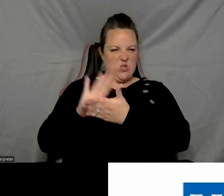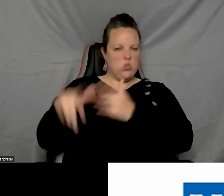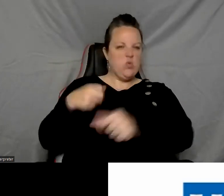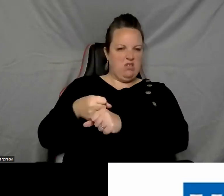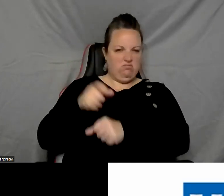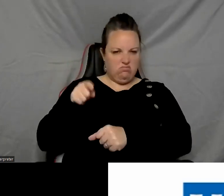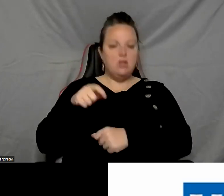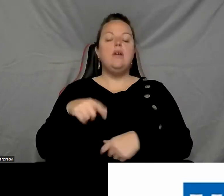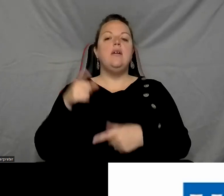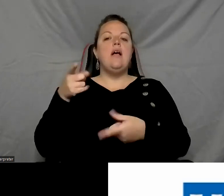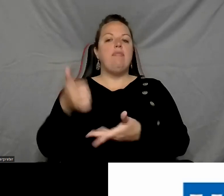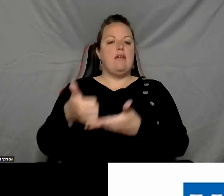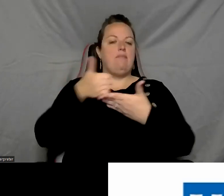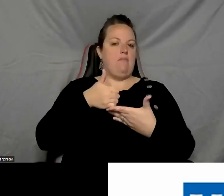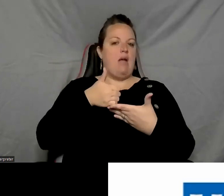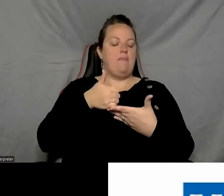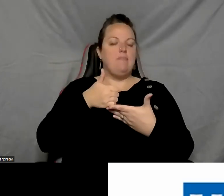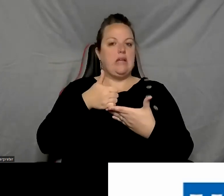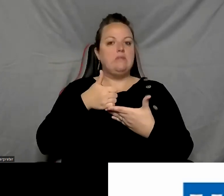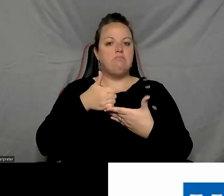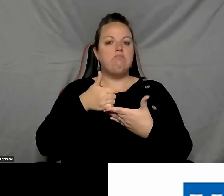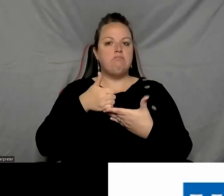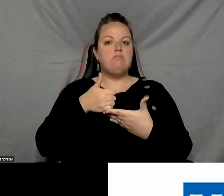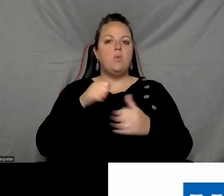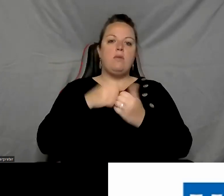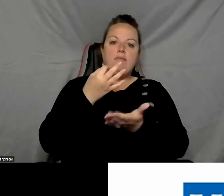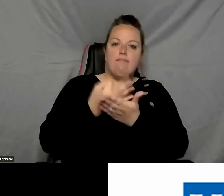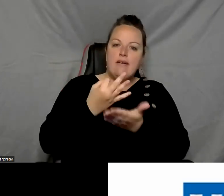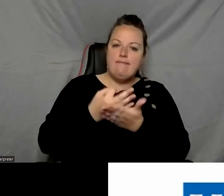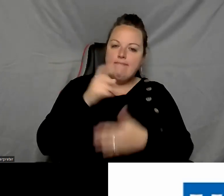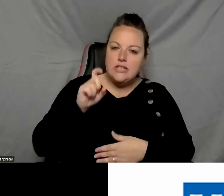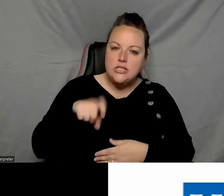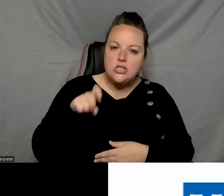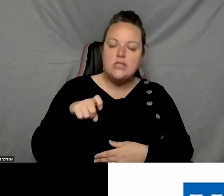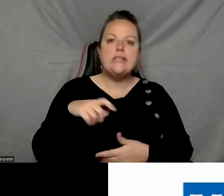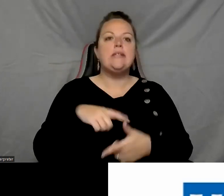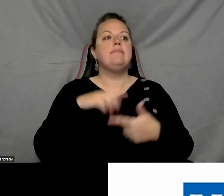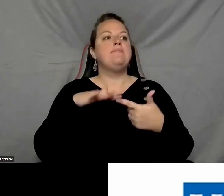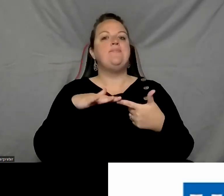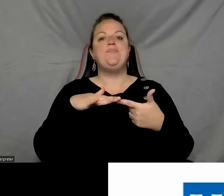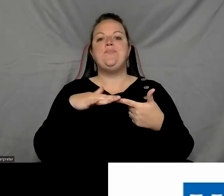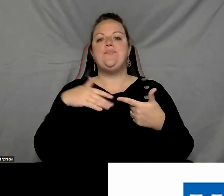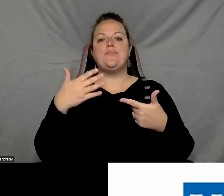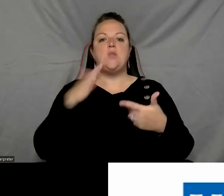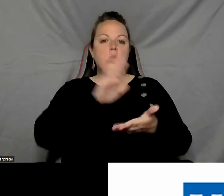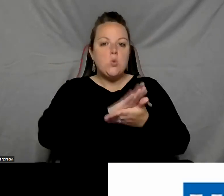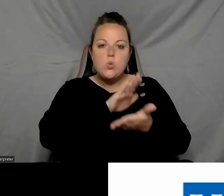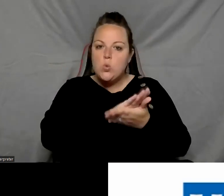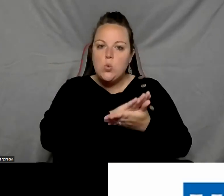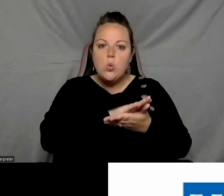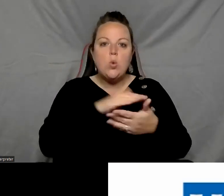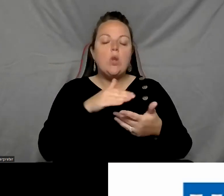And they've been helping me quite a bit with financial needs, with my schooling, they gave